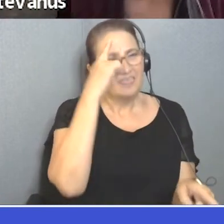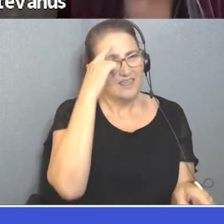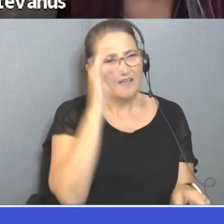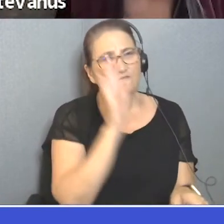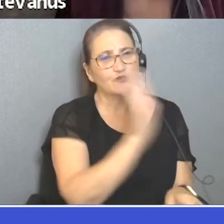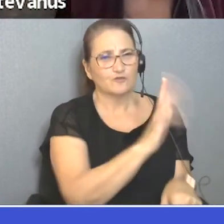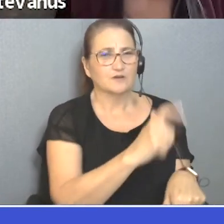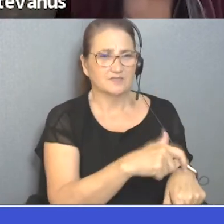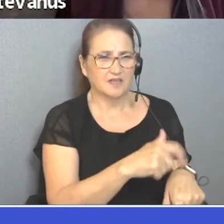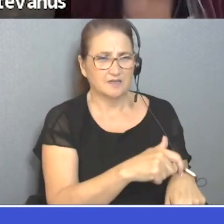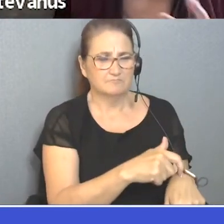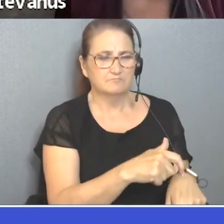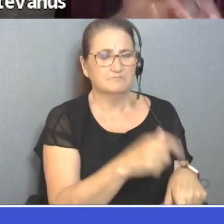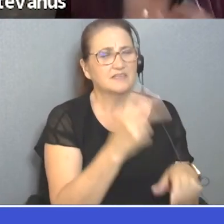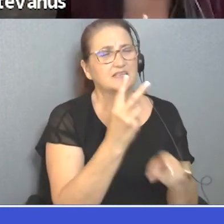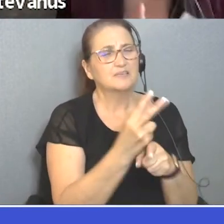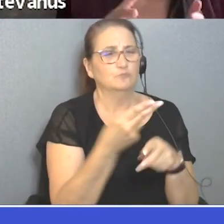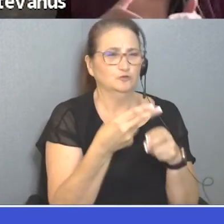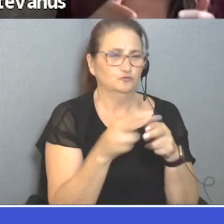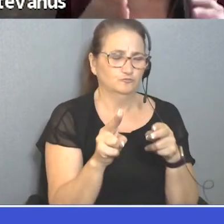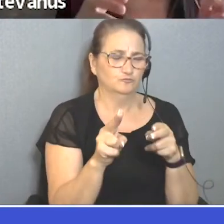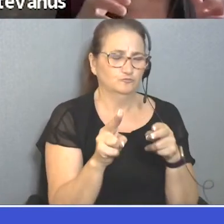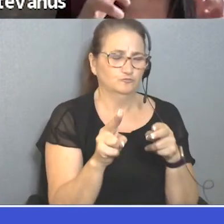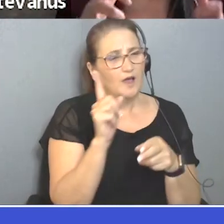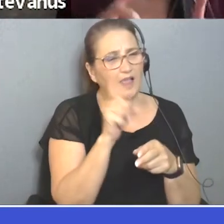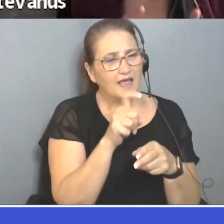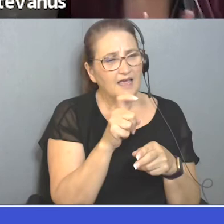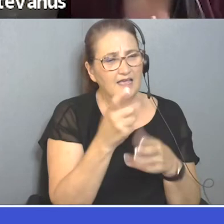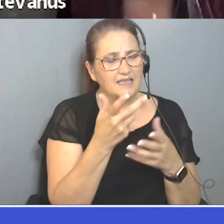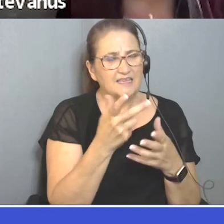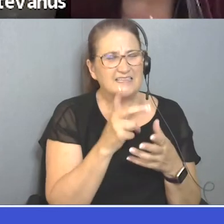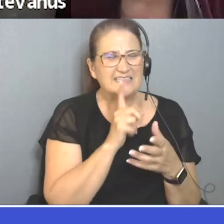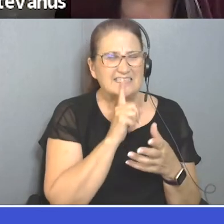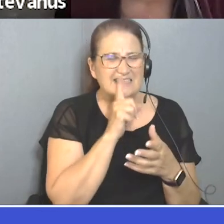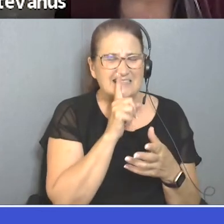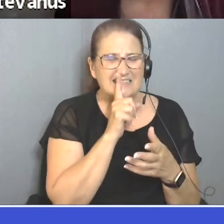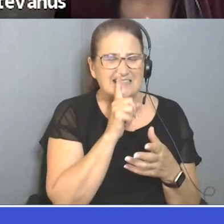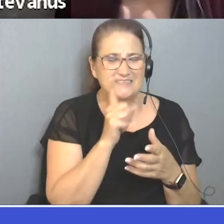long, but just to be mindful of people's time, you can ask